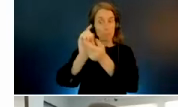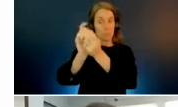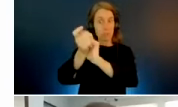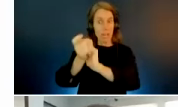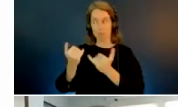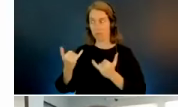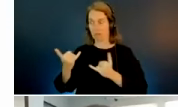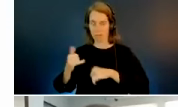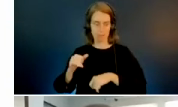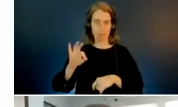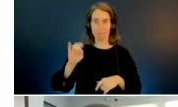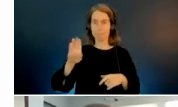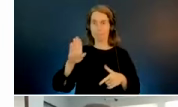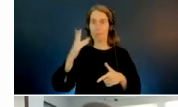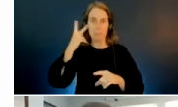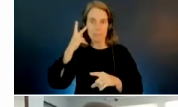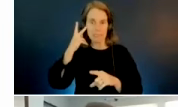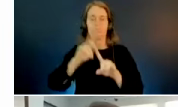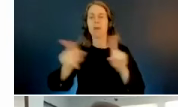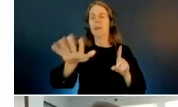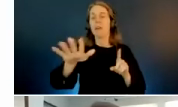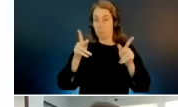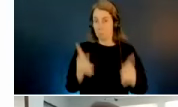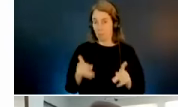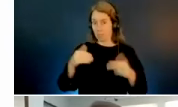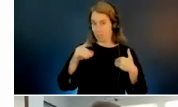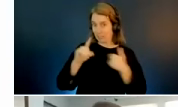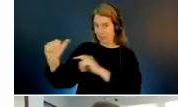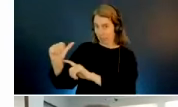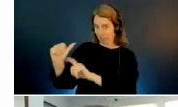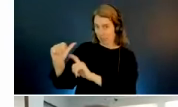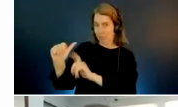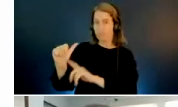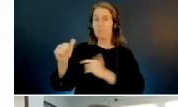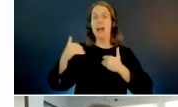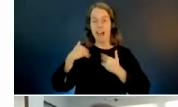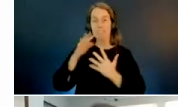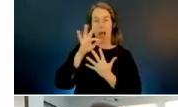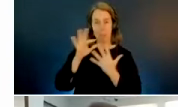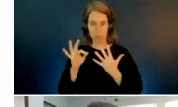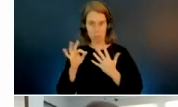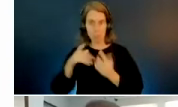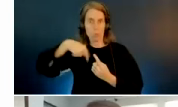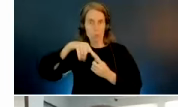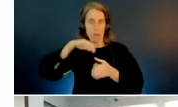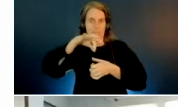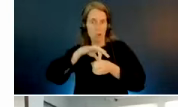as to when you can vote um leading up to the election. Will i vote in person? There are options